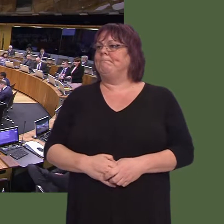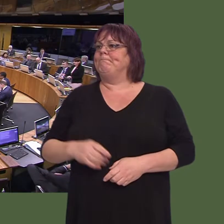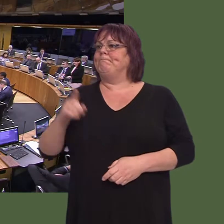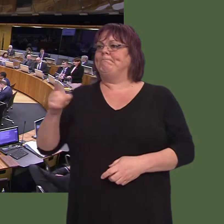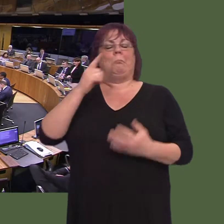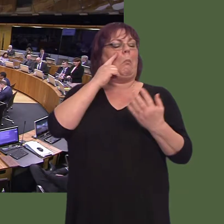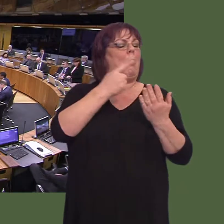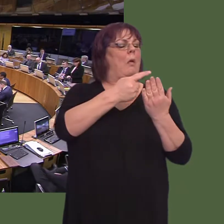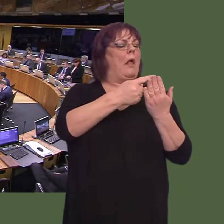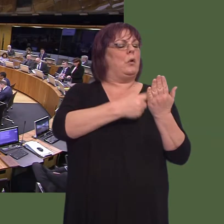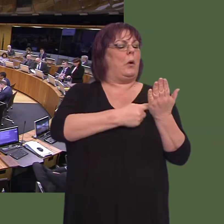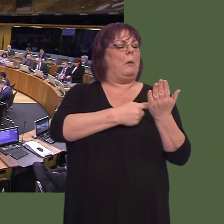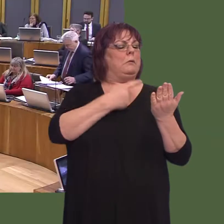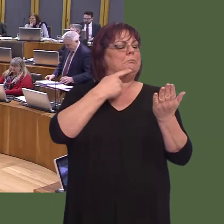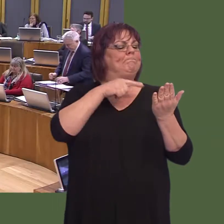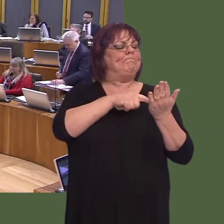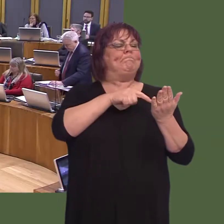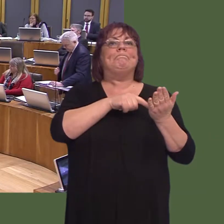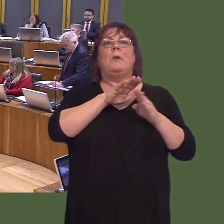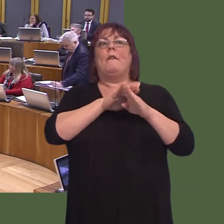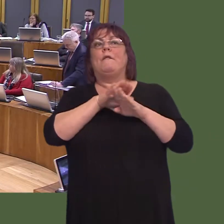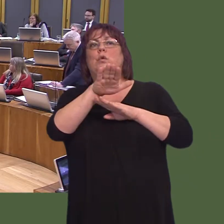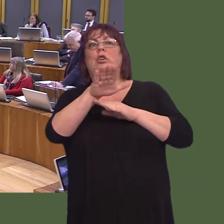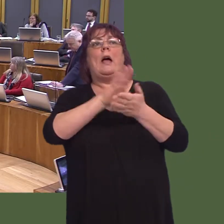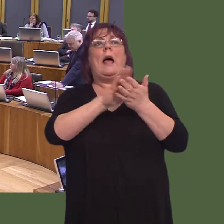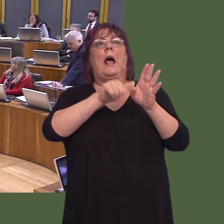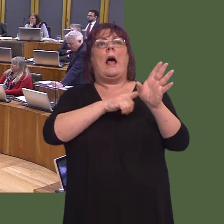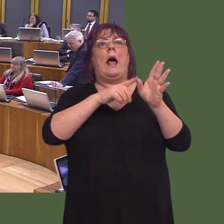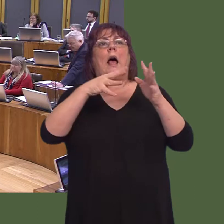First Minister, leaked documents suggest that the Hywel Dda Local Health Board is considering the future of hospitals in its area.